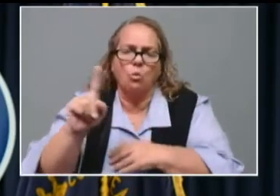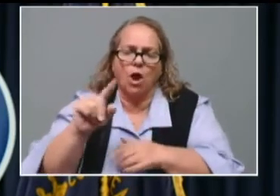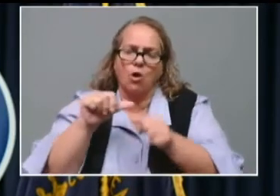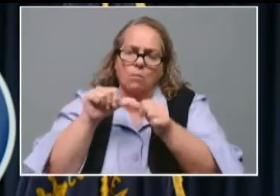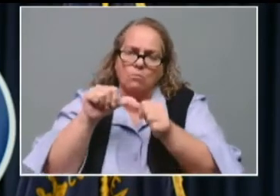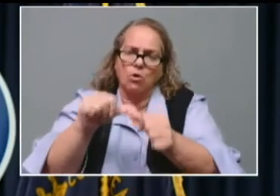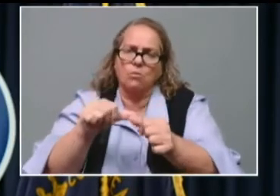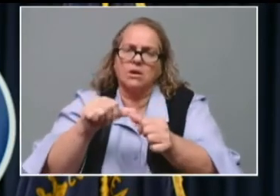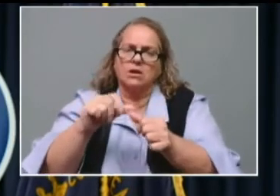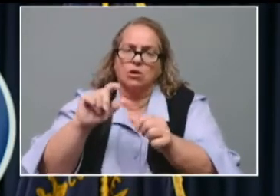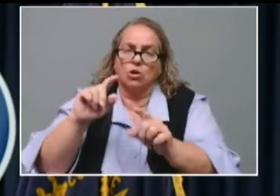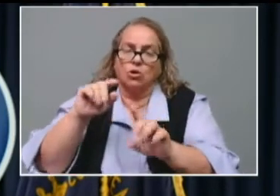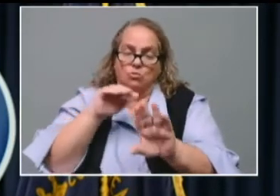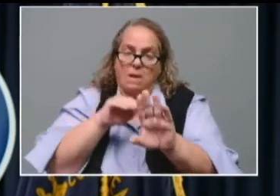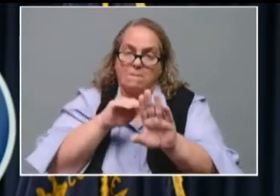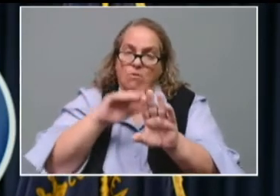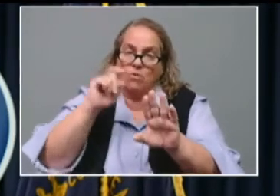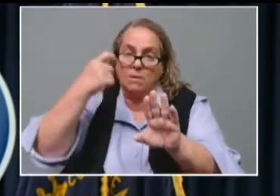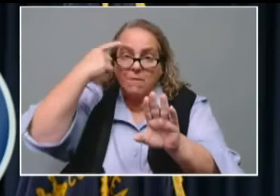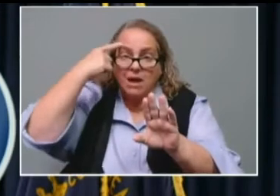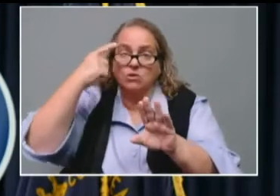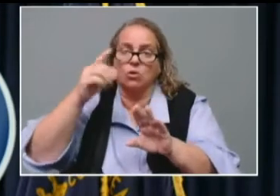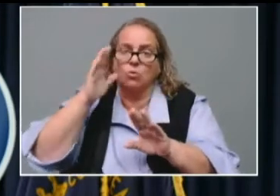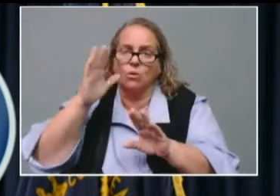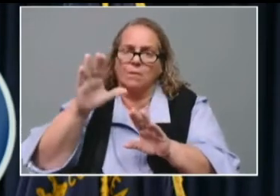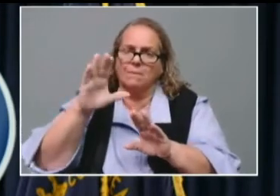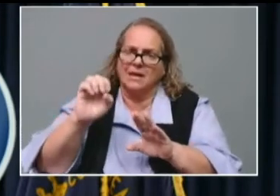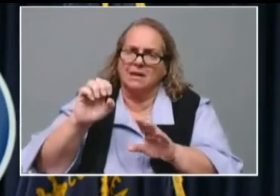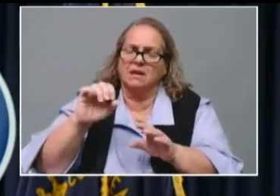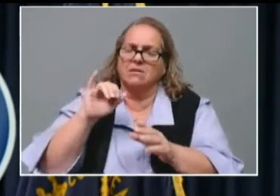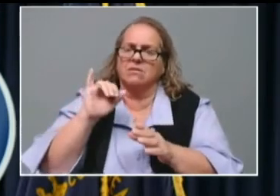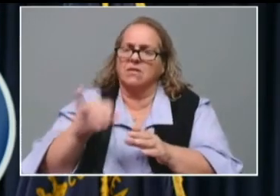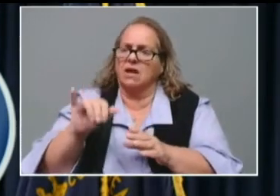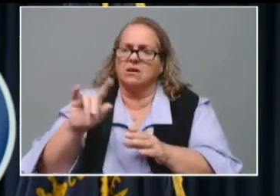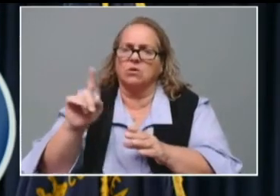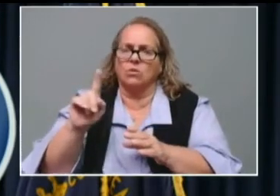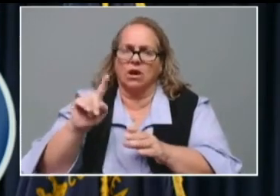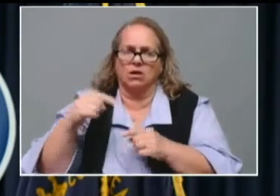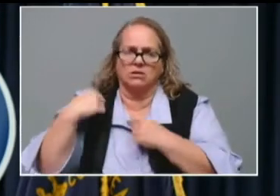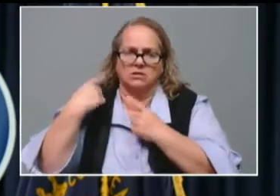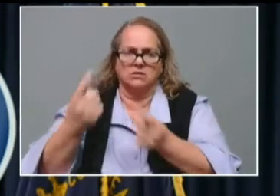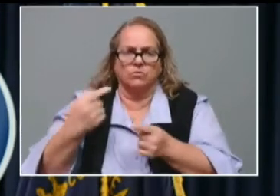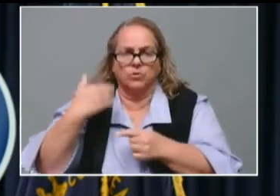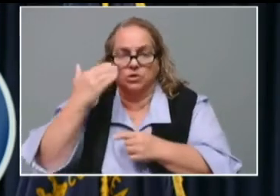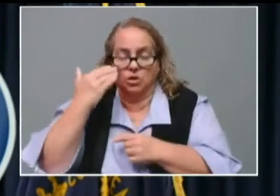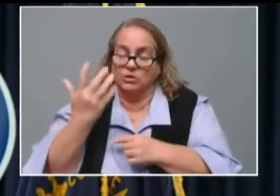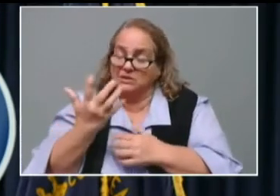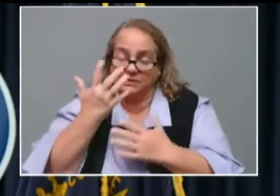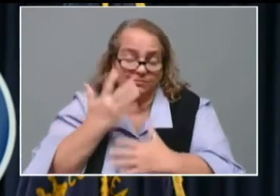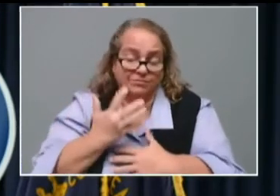to come. Whether that's sadly a parent taking a child to memorial to talk